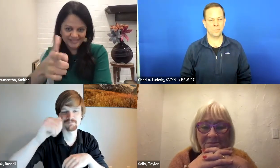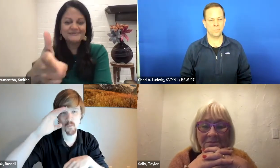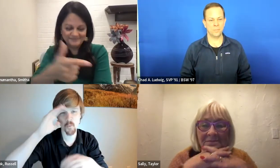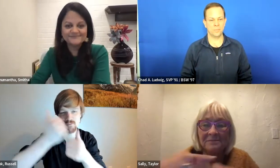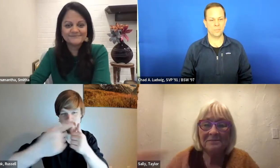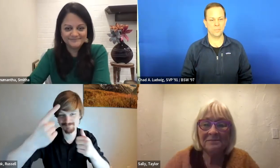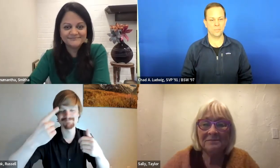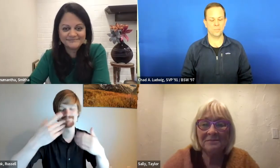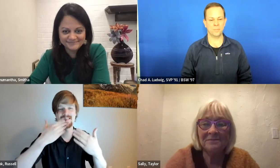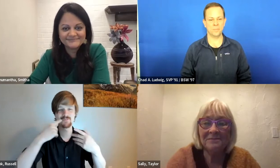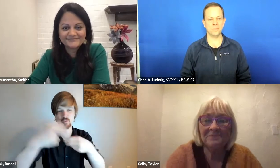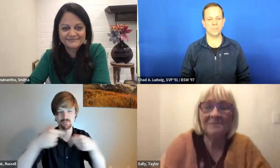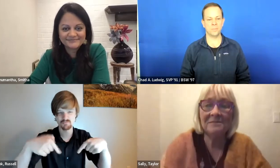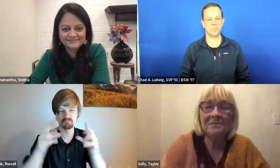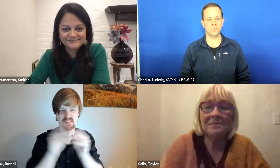Russell, would you mind going next?